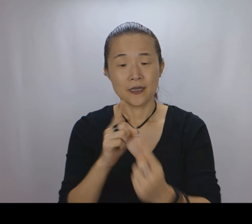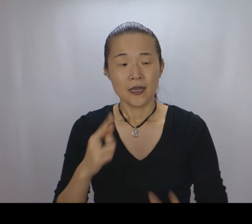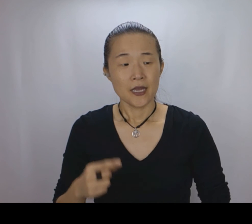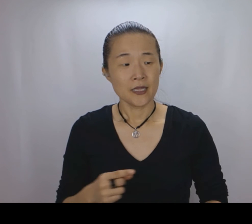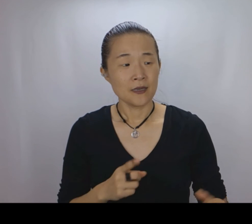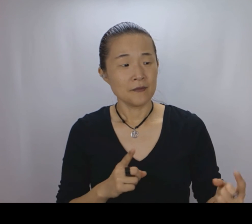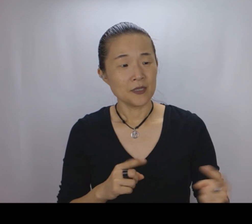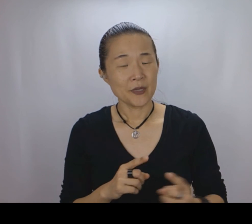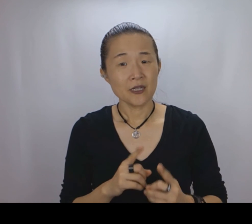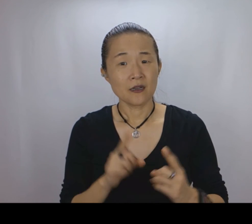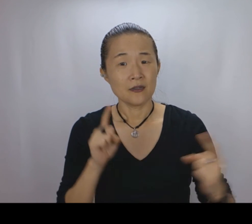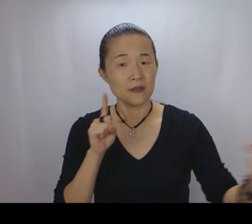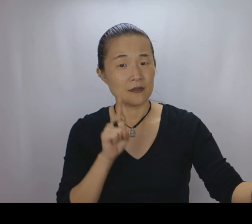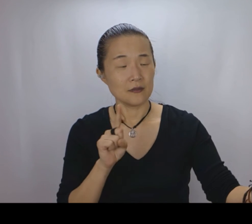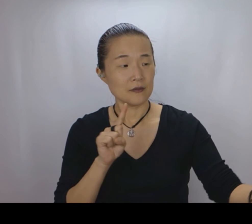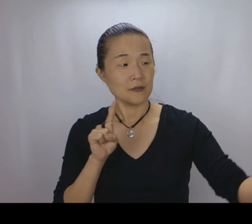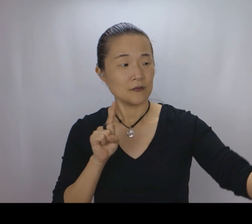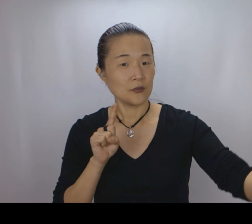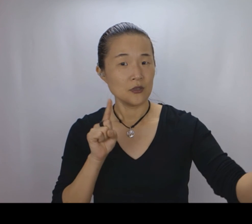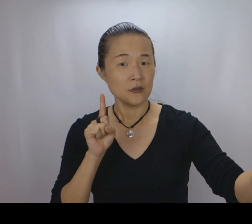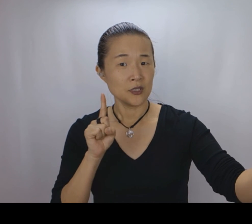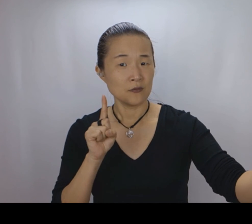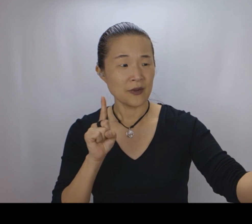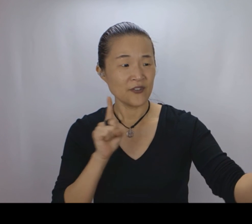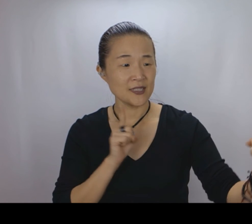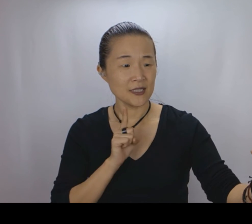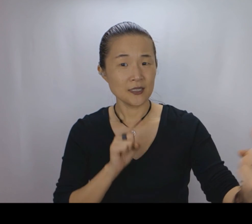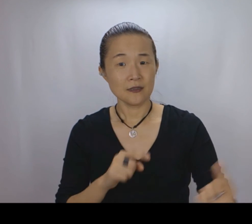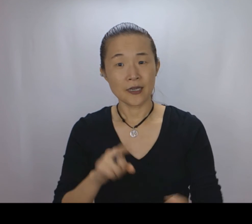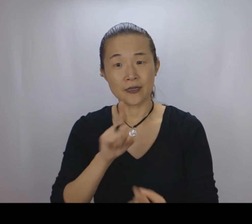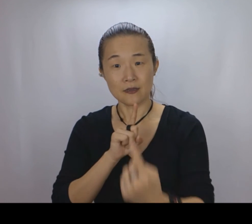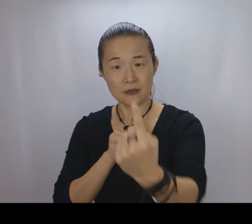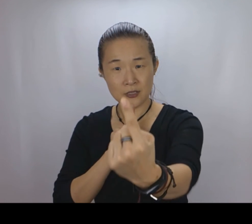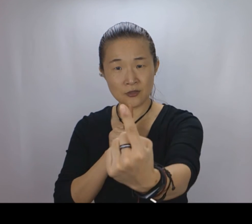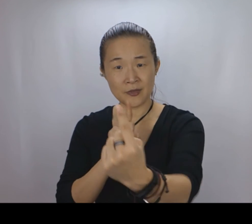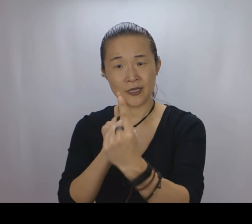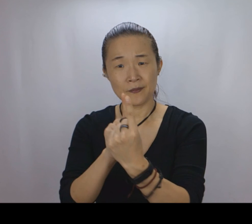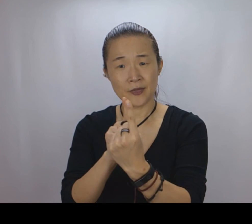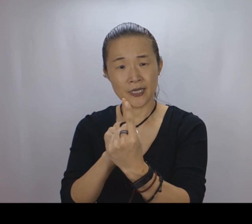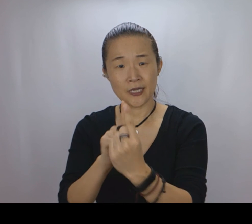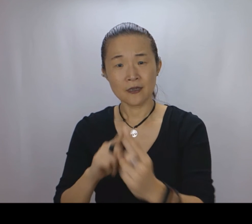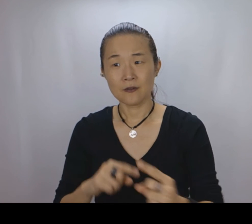Then depending on who you reference it to like you and me meeting,